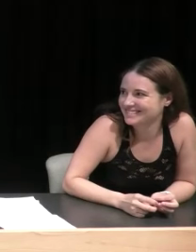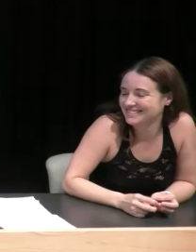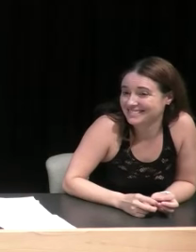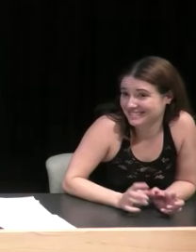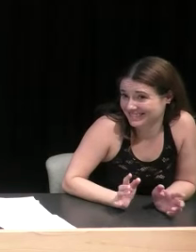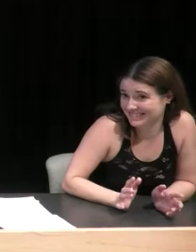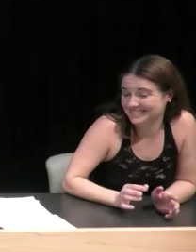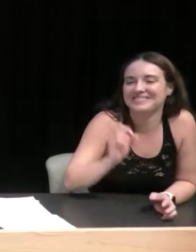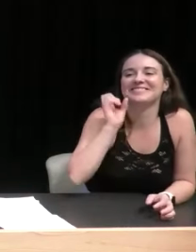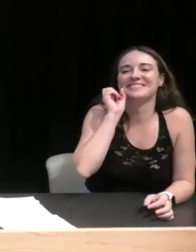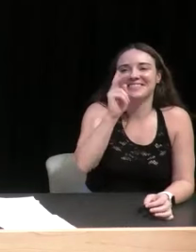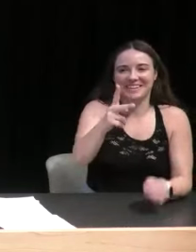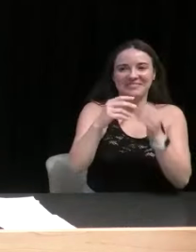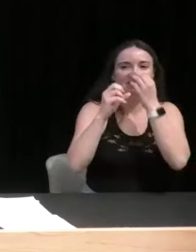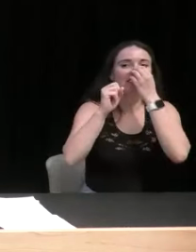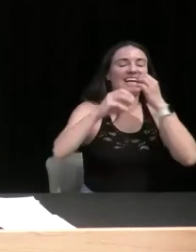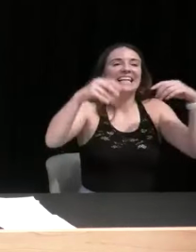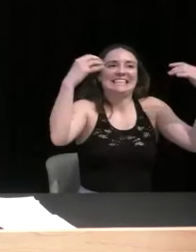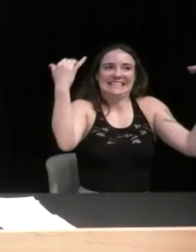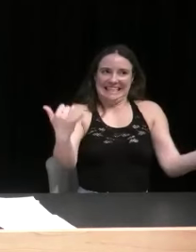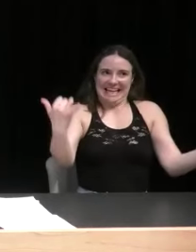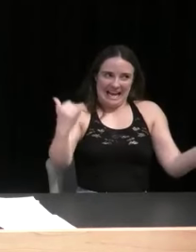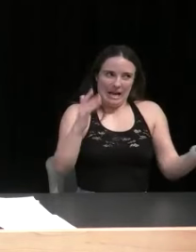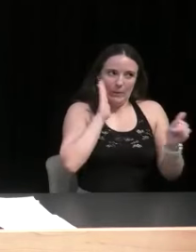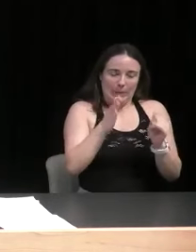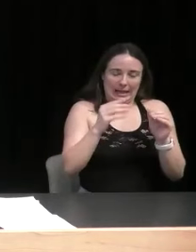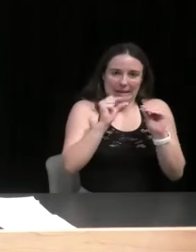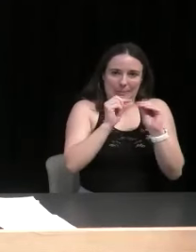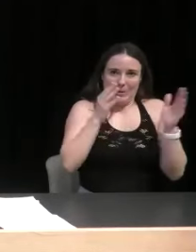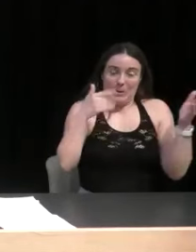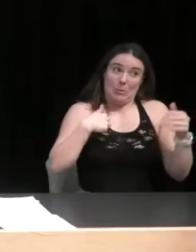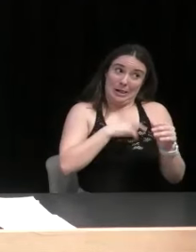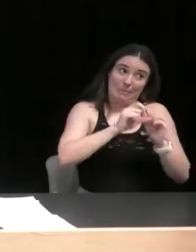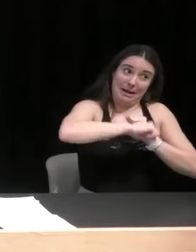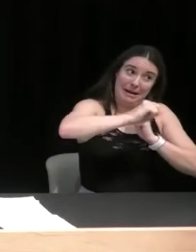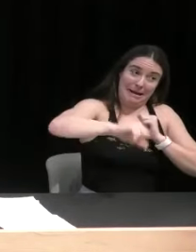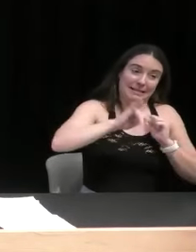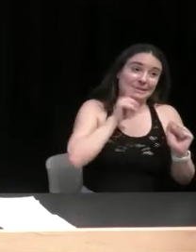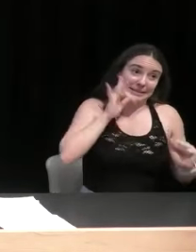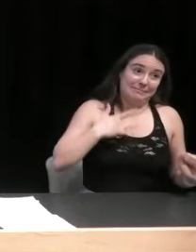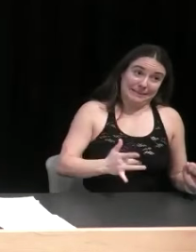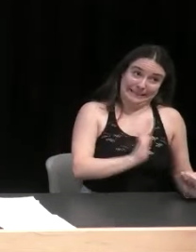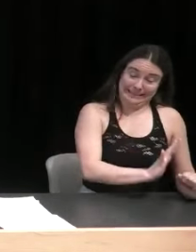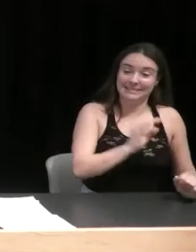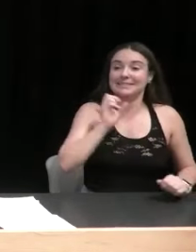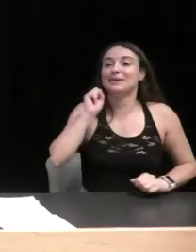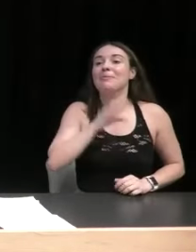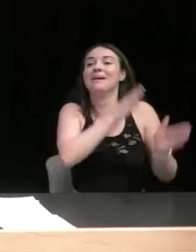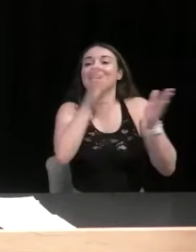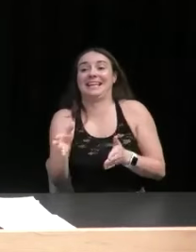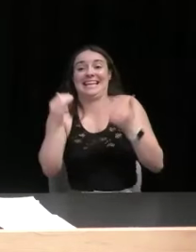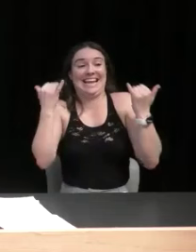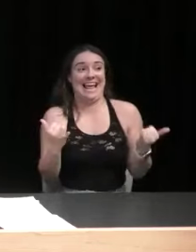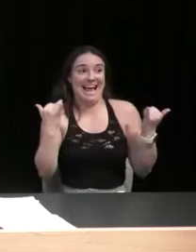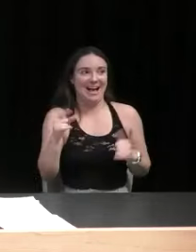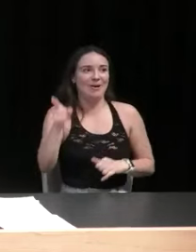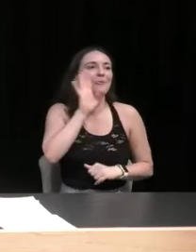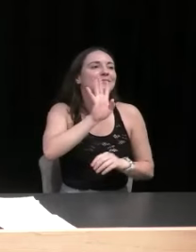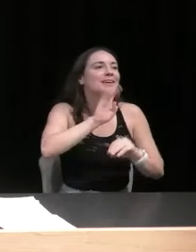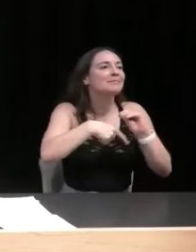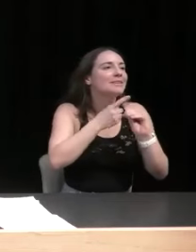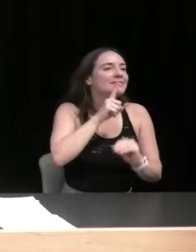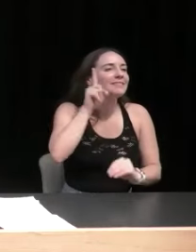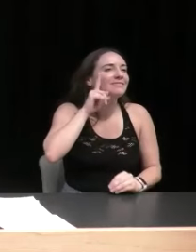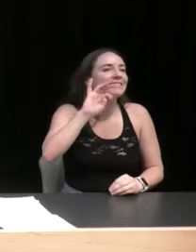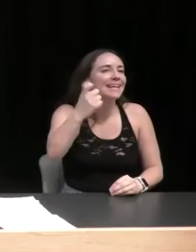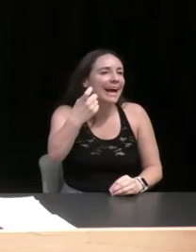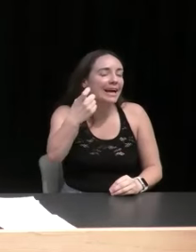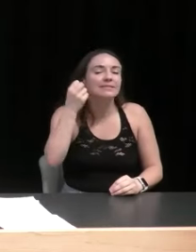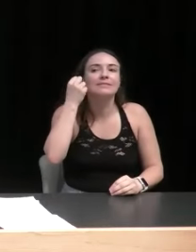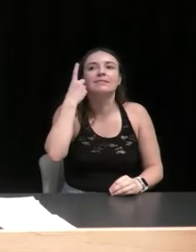we so now um that was a little bit longer than we thought it was going to be which is